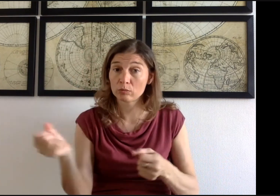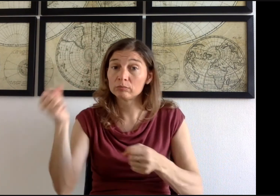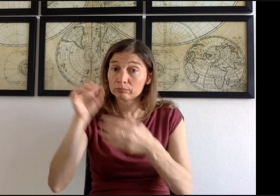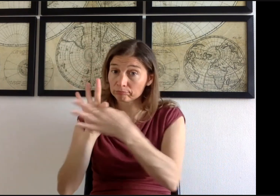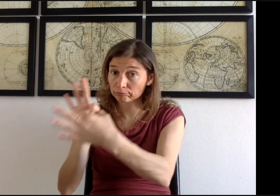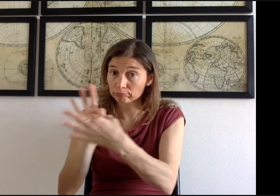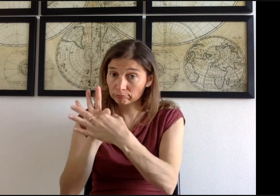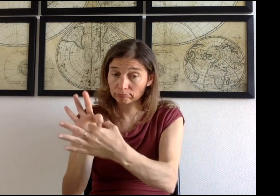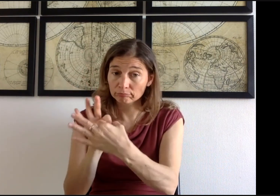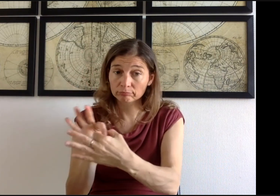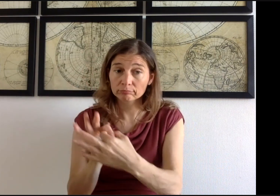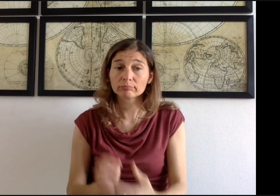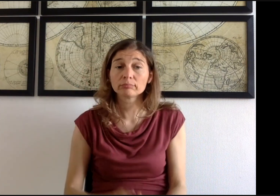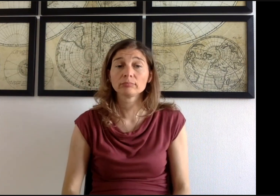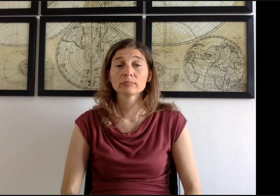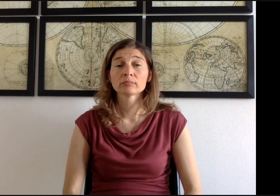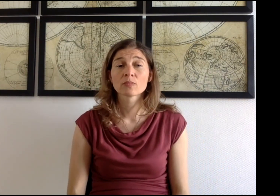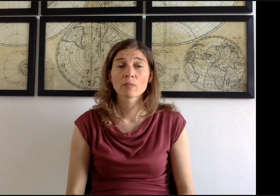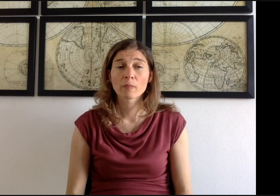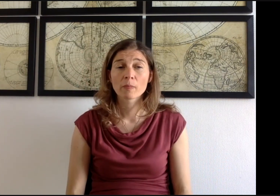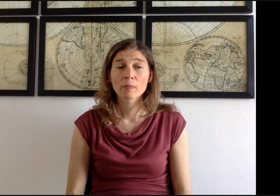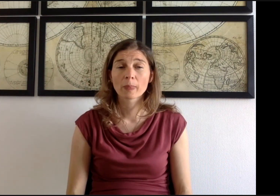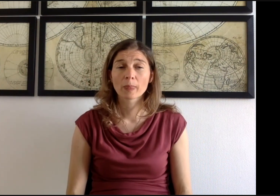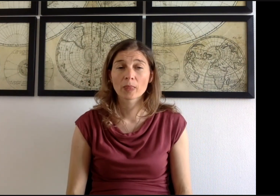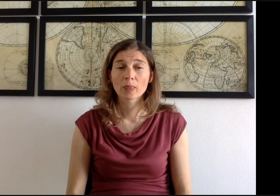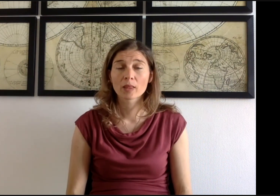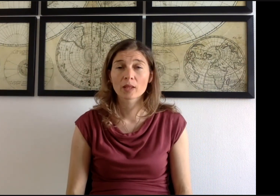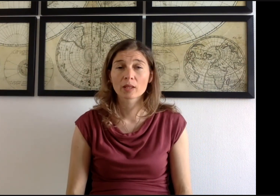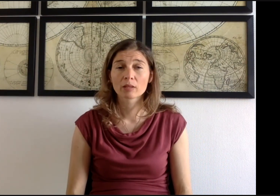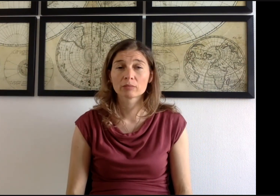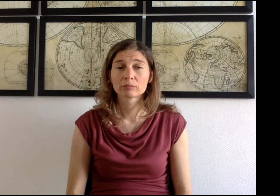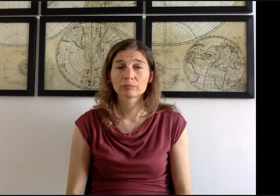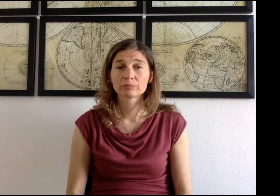We're trying to fill the gaps that children with disabilities